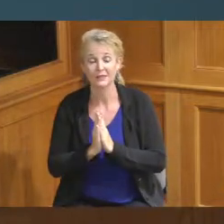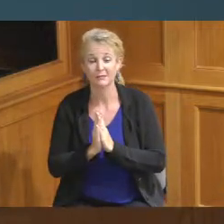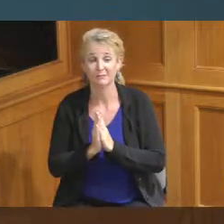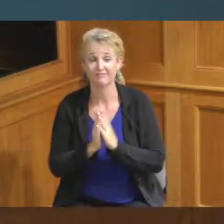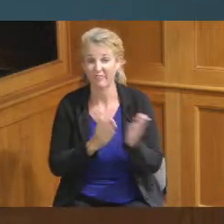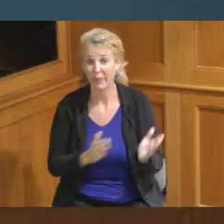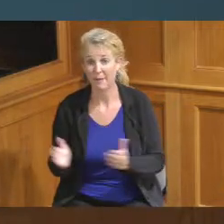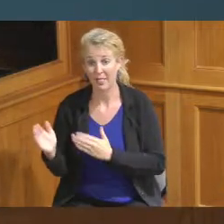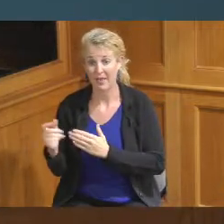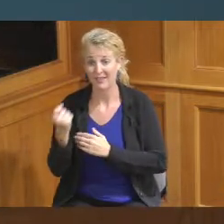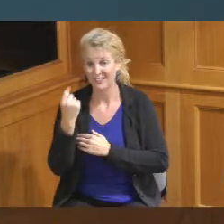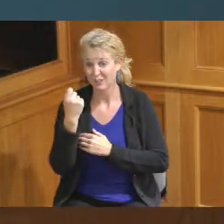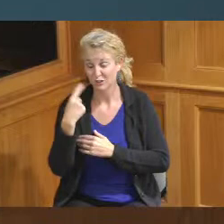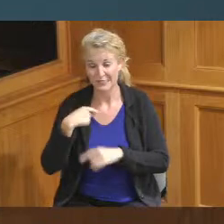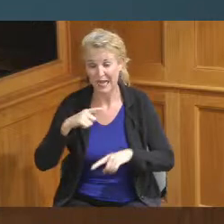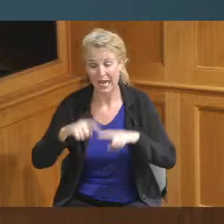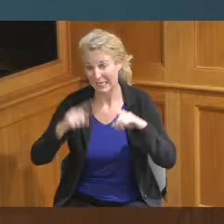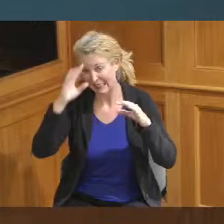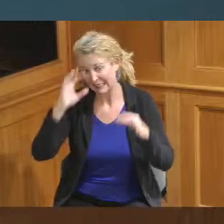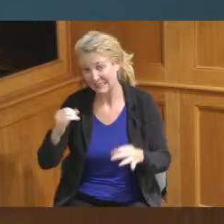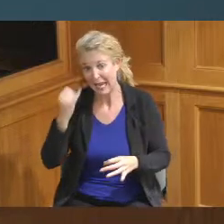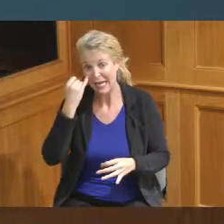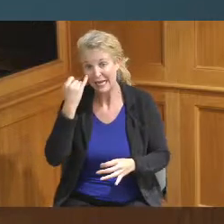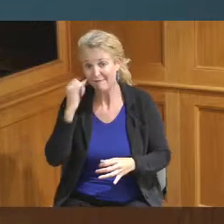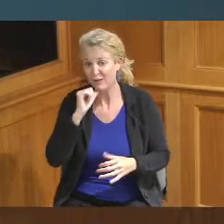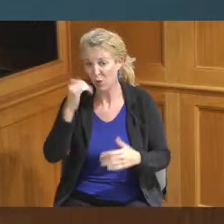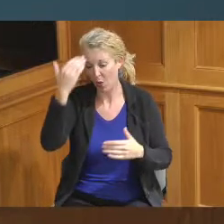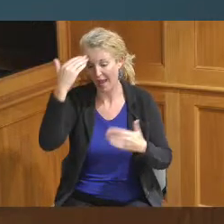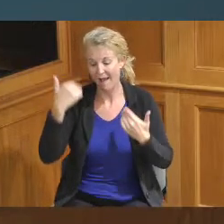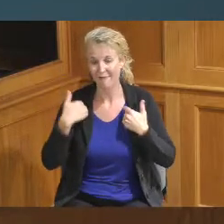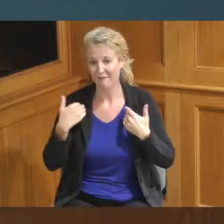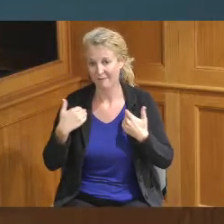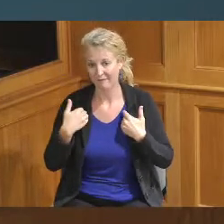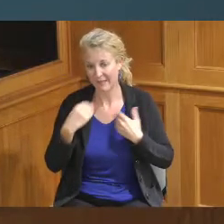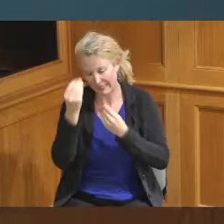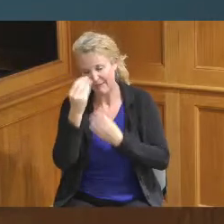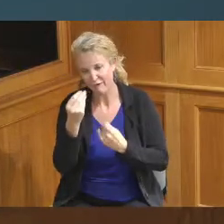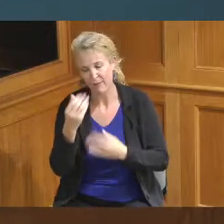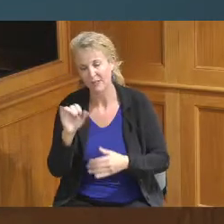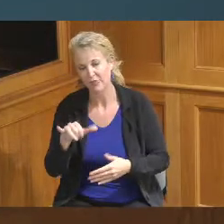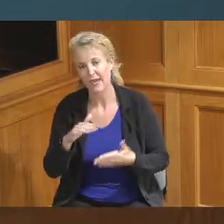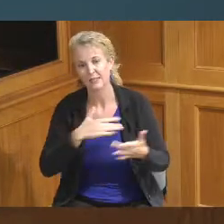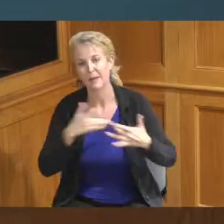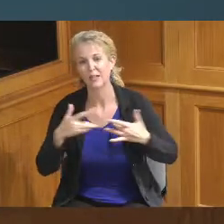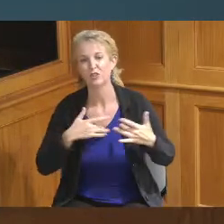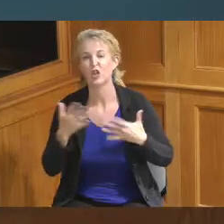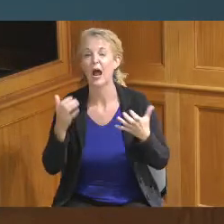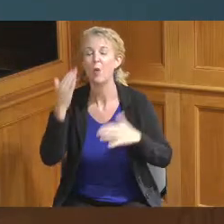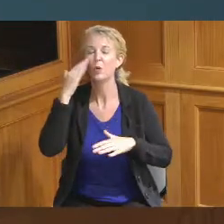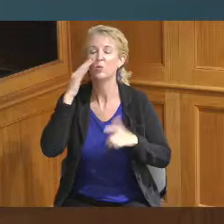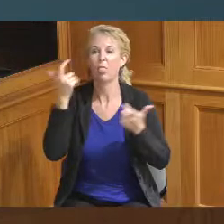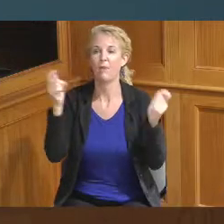the all the tools so that's what I'm concerned about what's the plan and I think so we're in